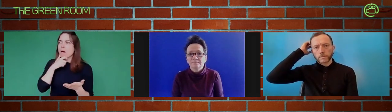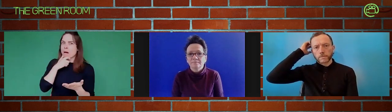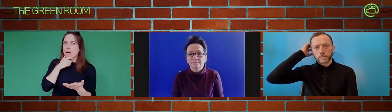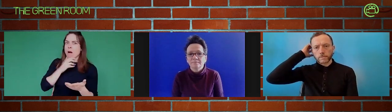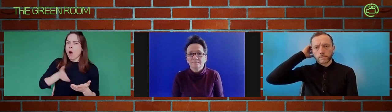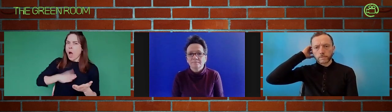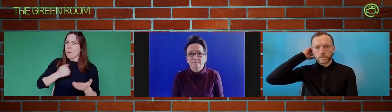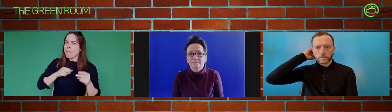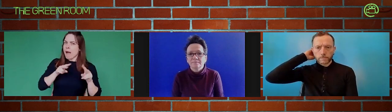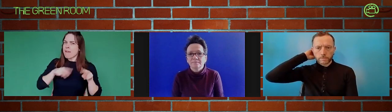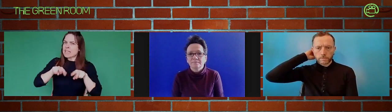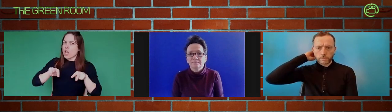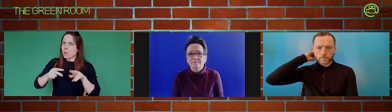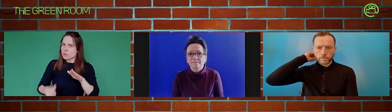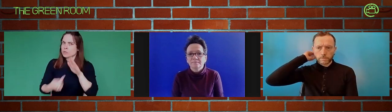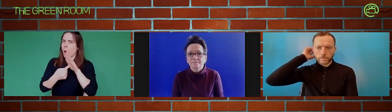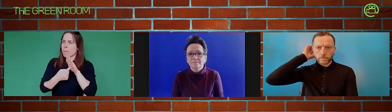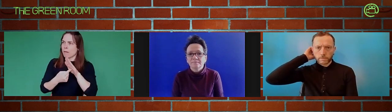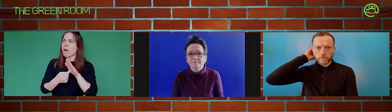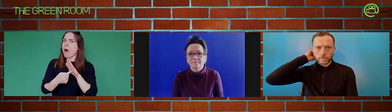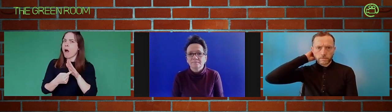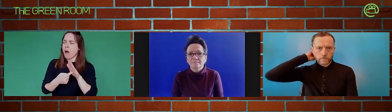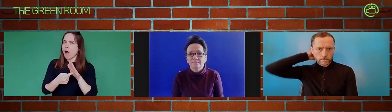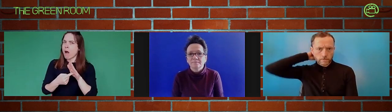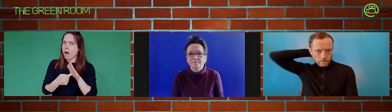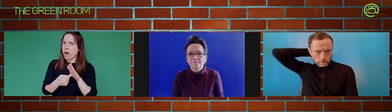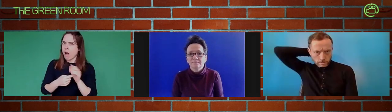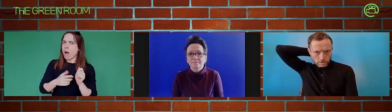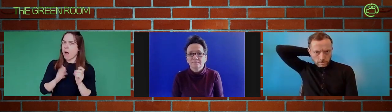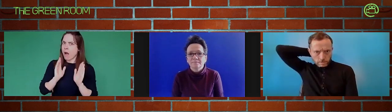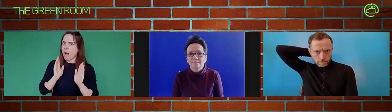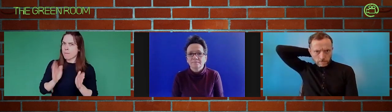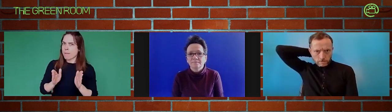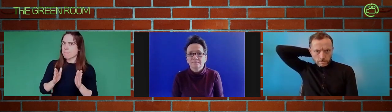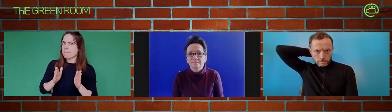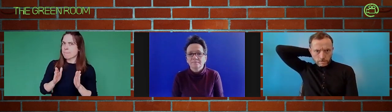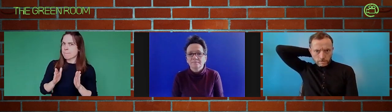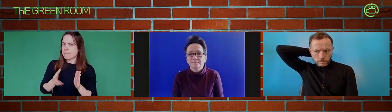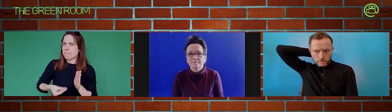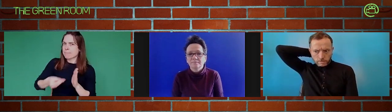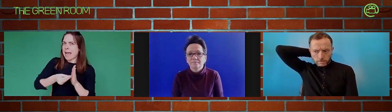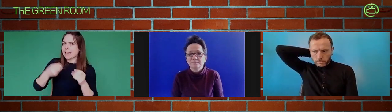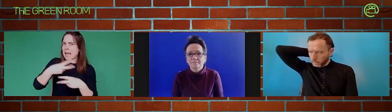would love captions to be normalized. Going back to BSL